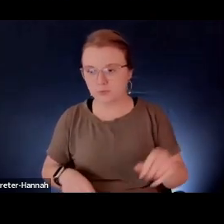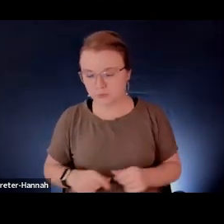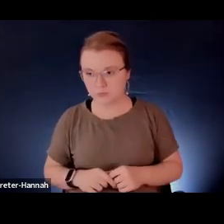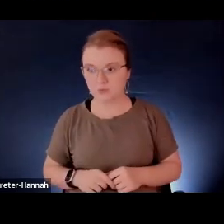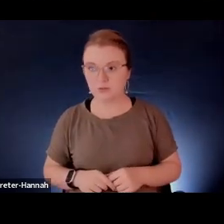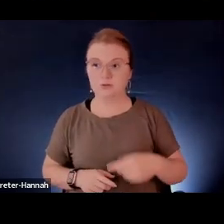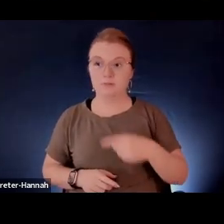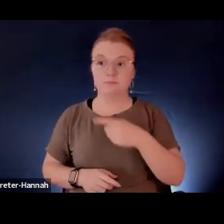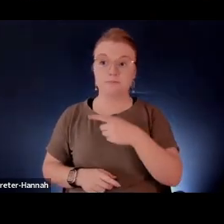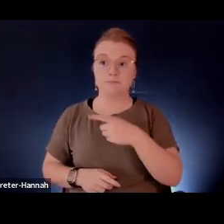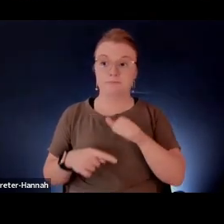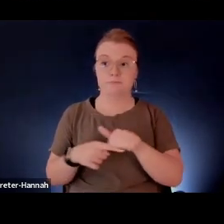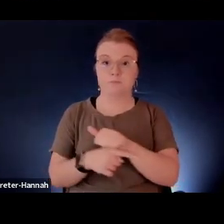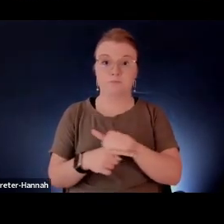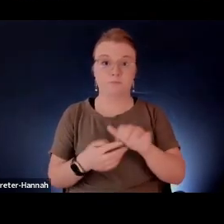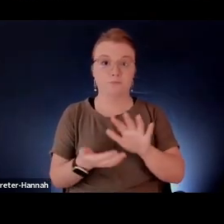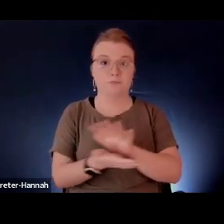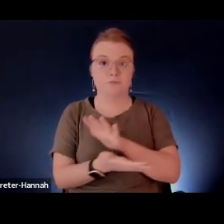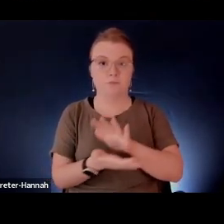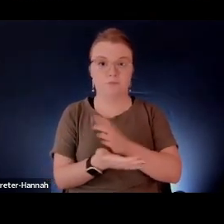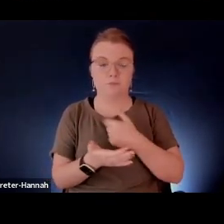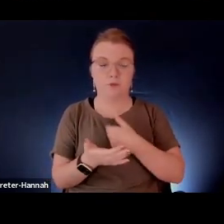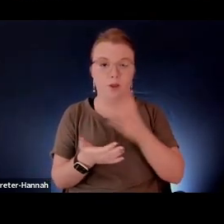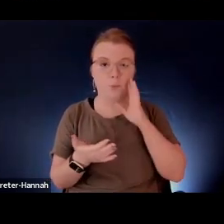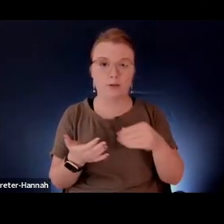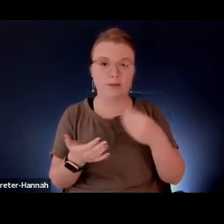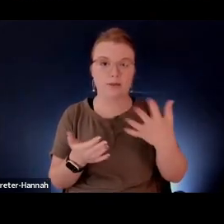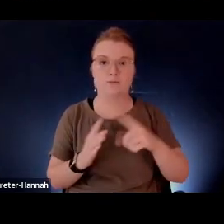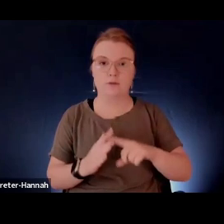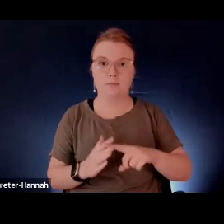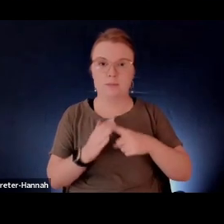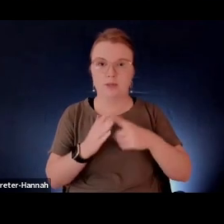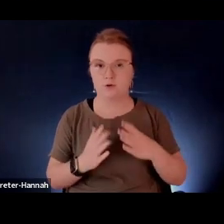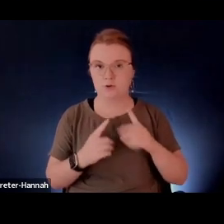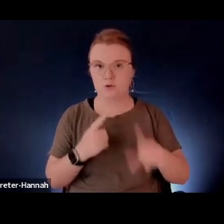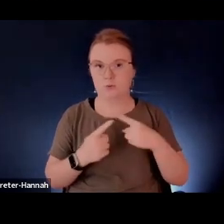that I give beginners when I teach lessons